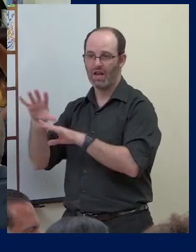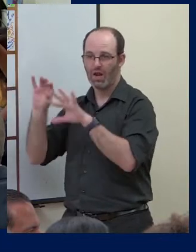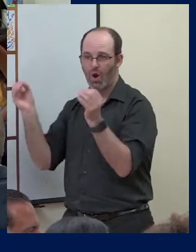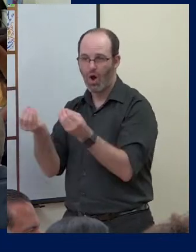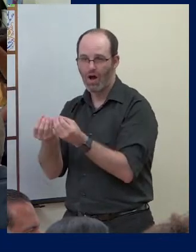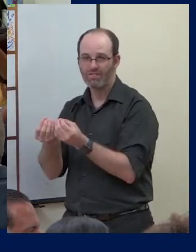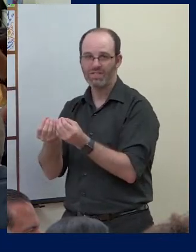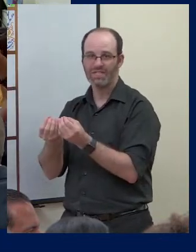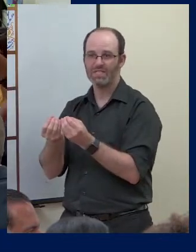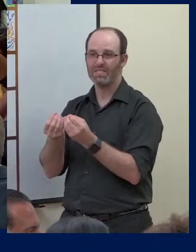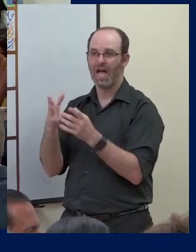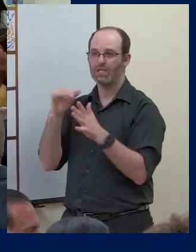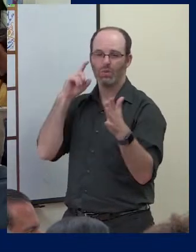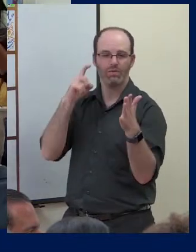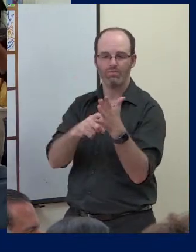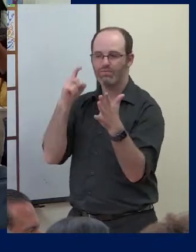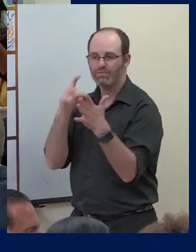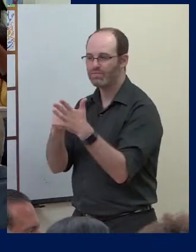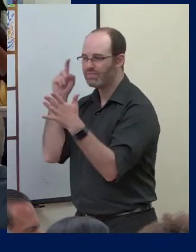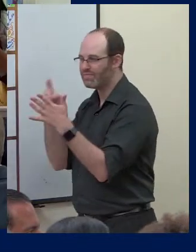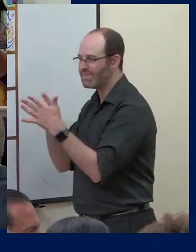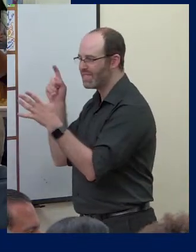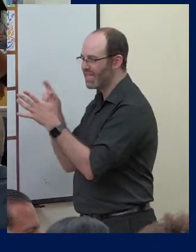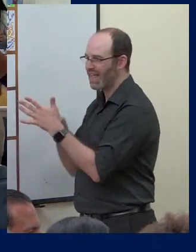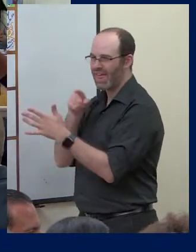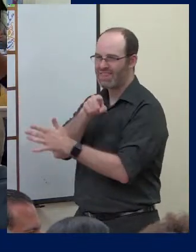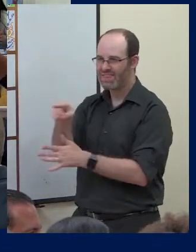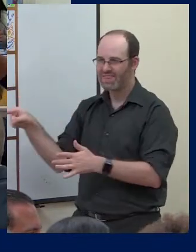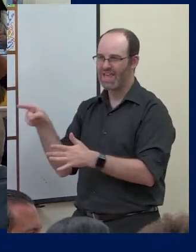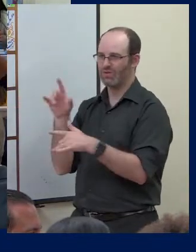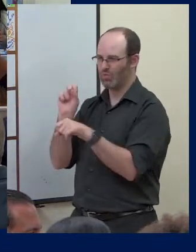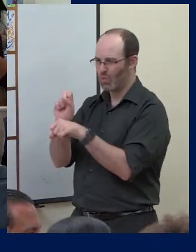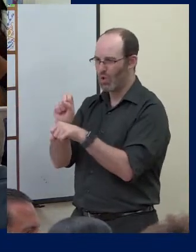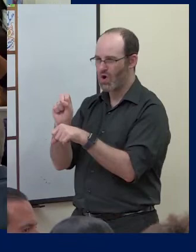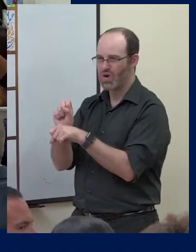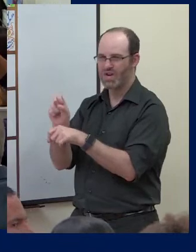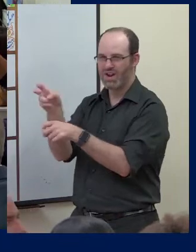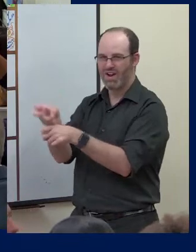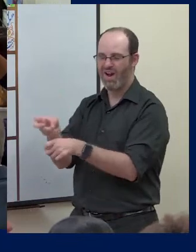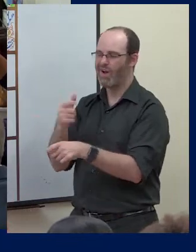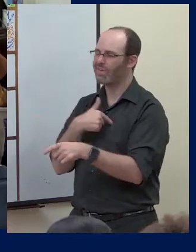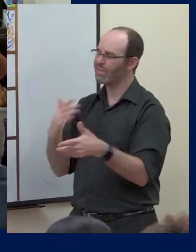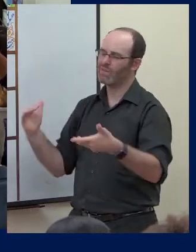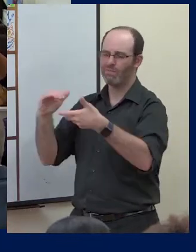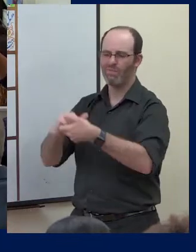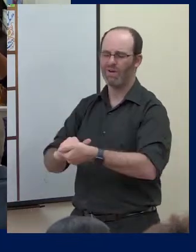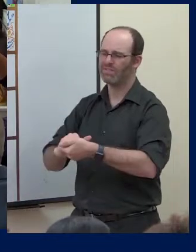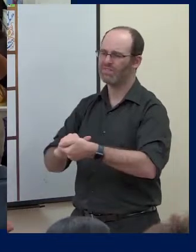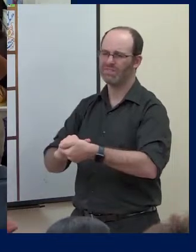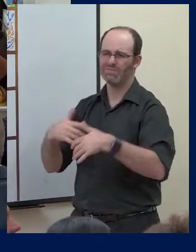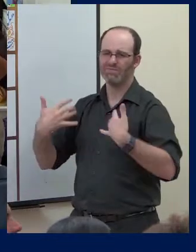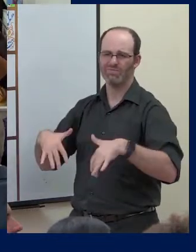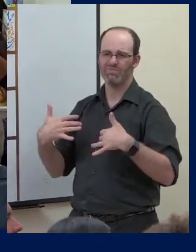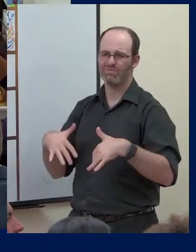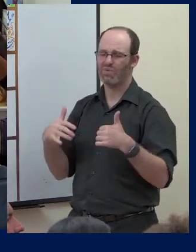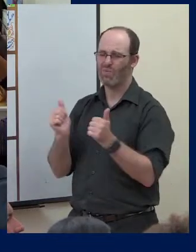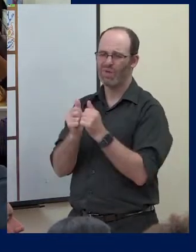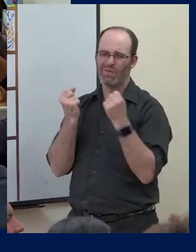They are in the zone and we just so appreciate the partnership with many of you and folks